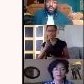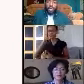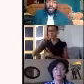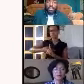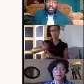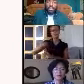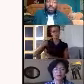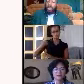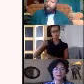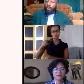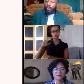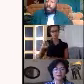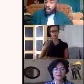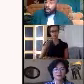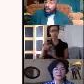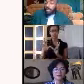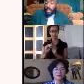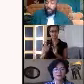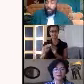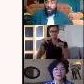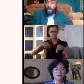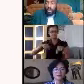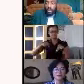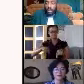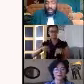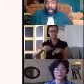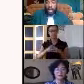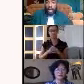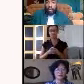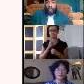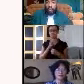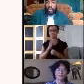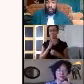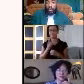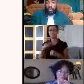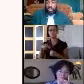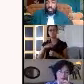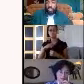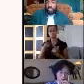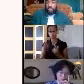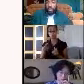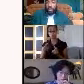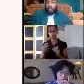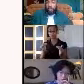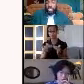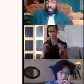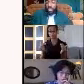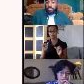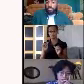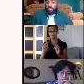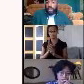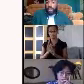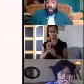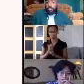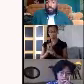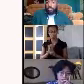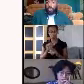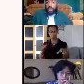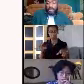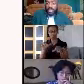was she said we've been doing all this equitable work for, she mentioned an organization that